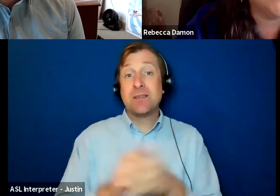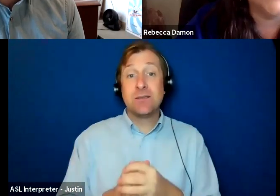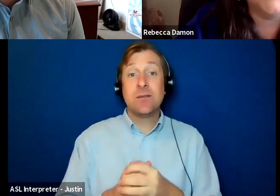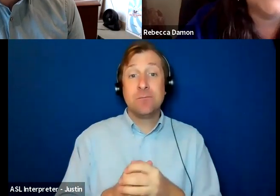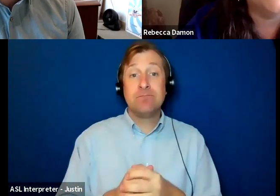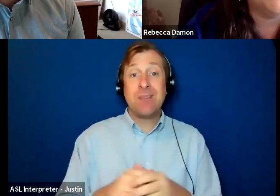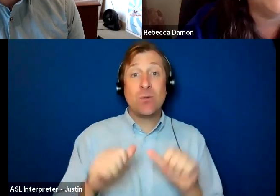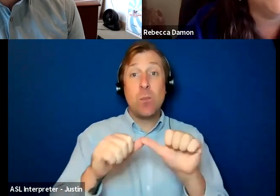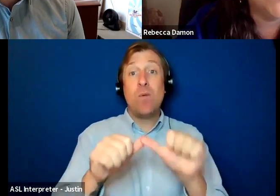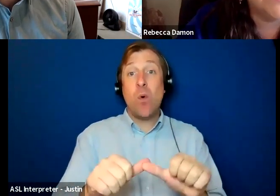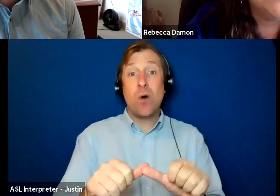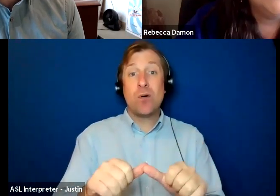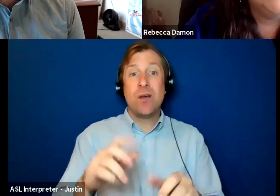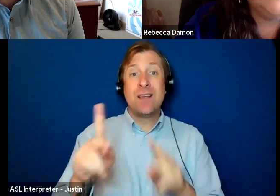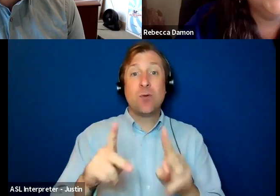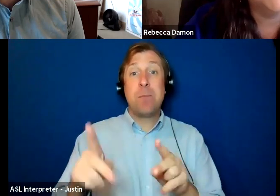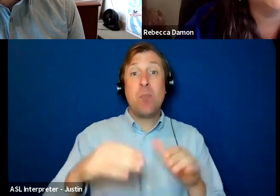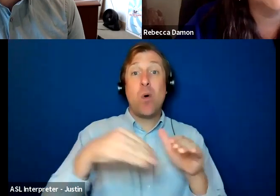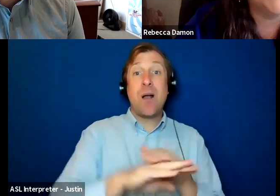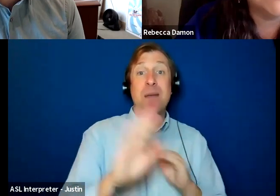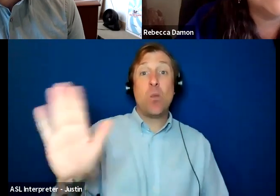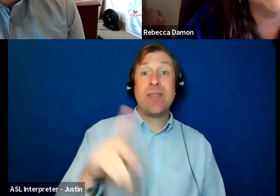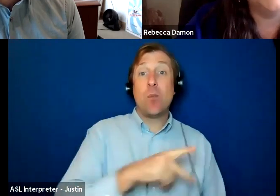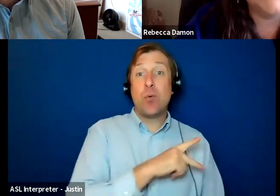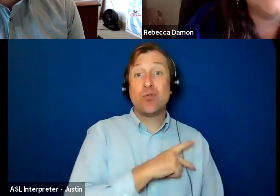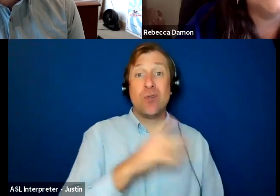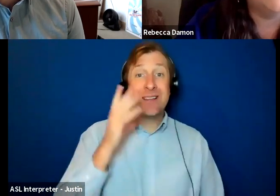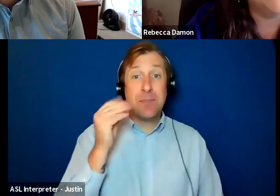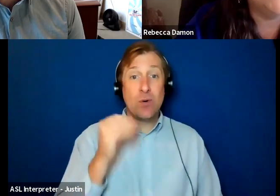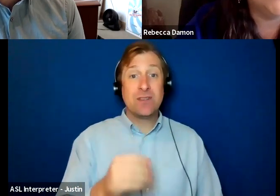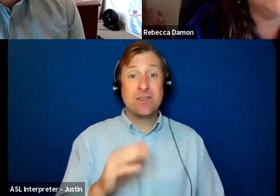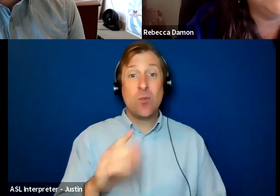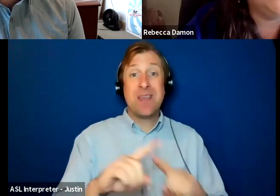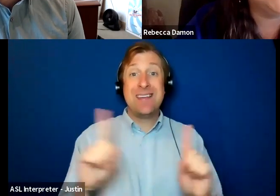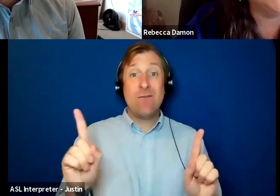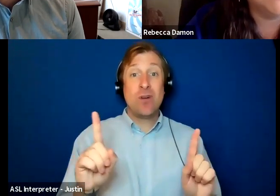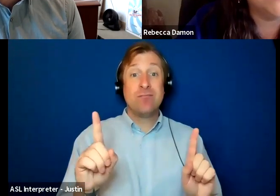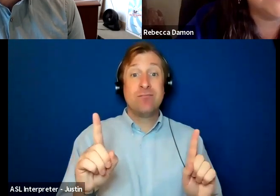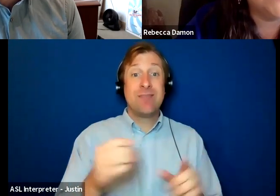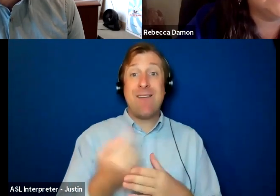right now we're going to bring some people in with their, you know, personal experiences. I mean, it's going to be a different, everybody's gonna have a different,